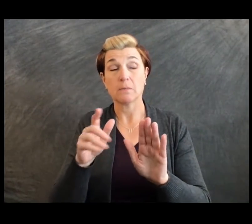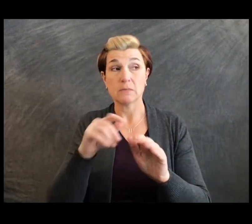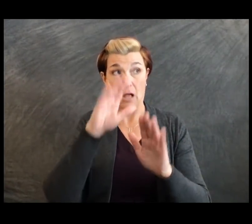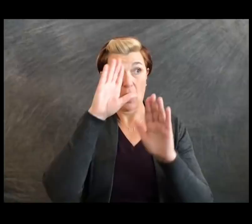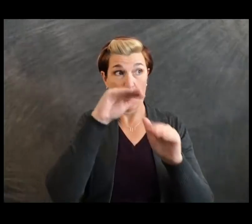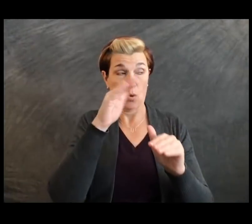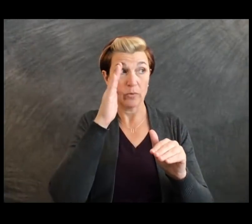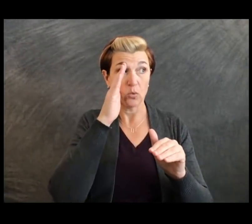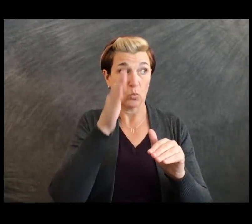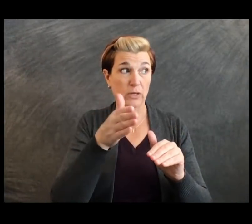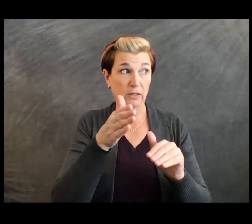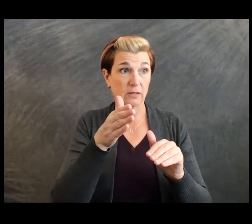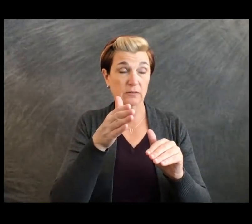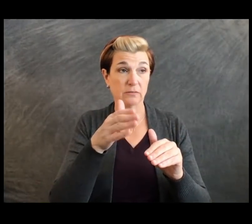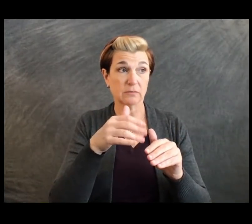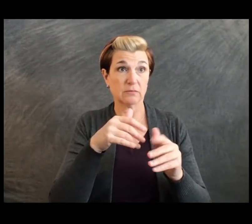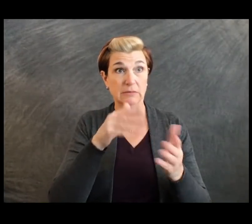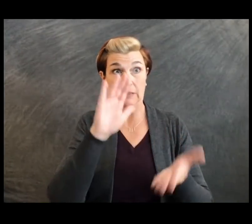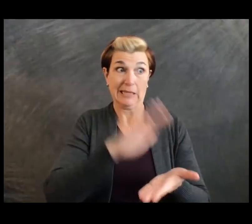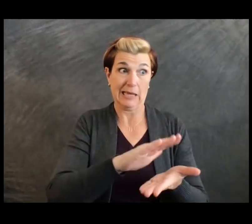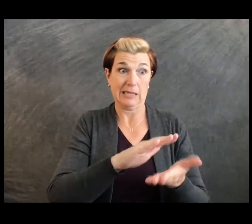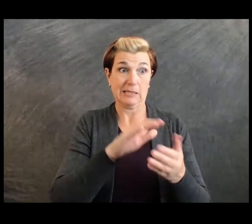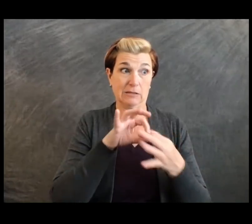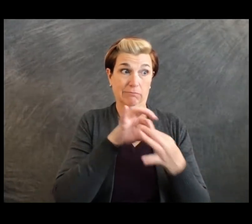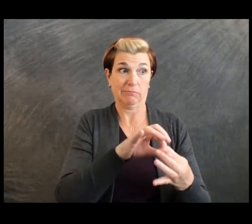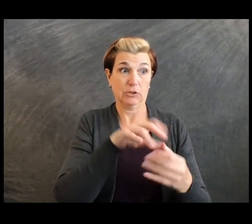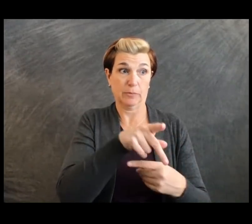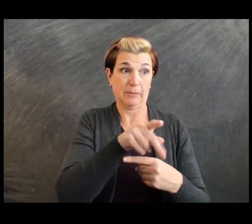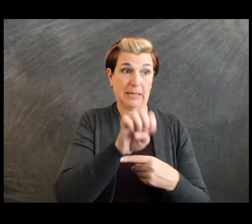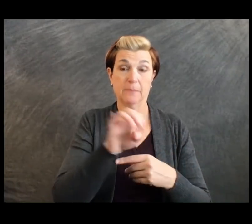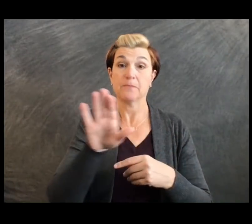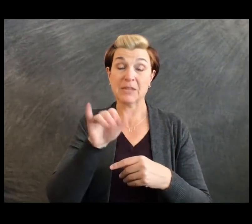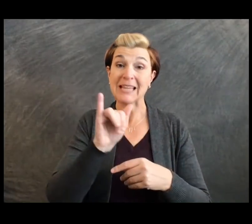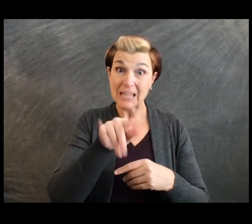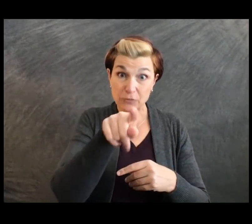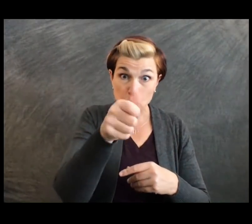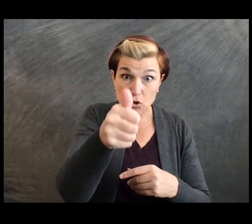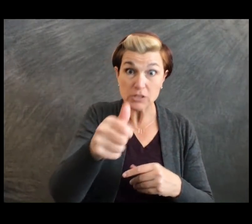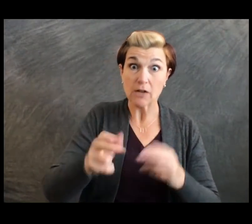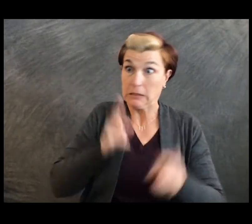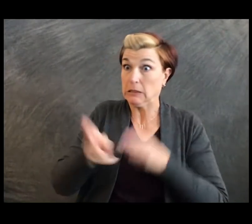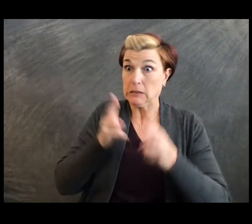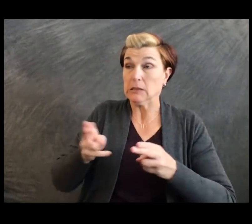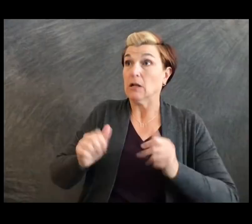on PPEs when you go in and get tested you are consuming personal protective